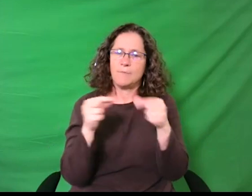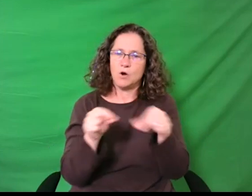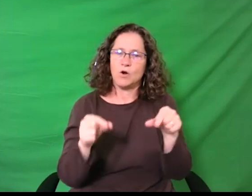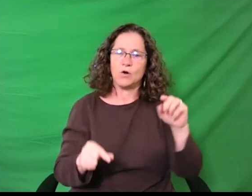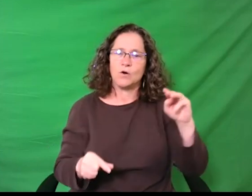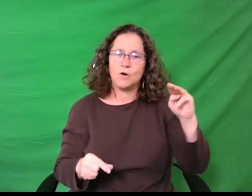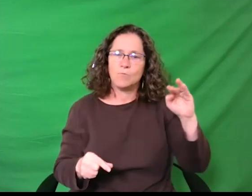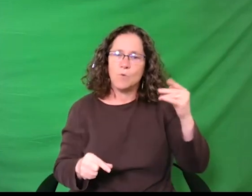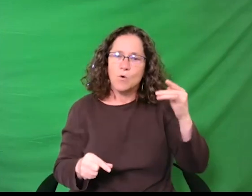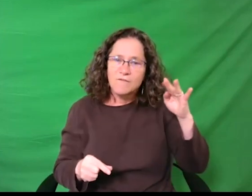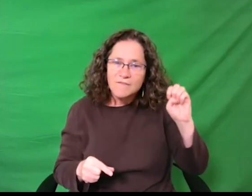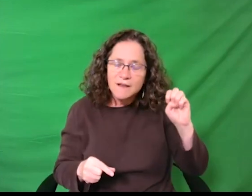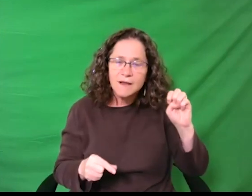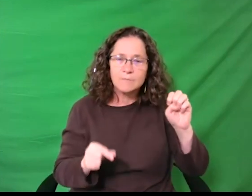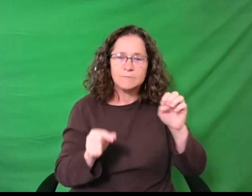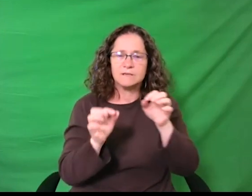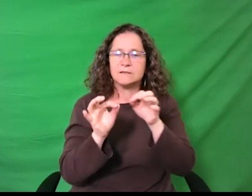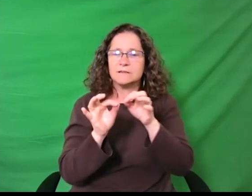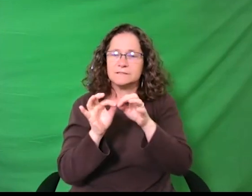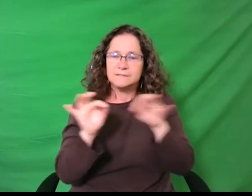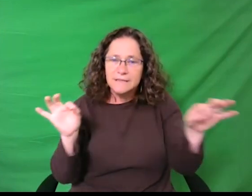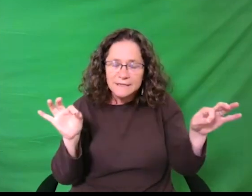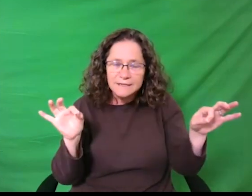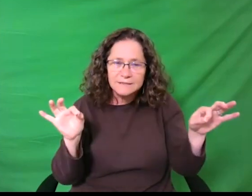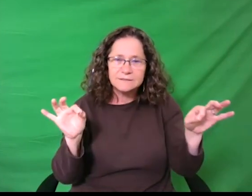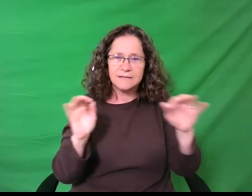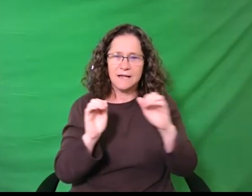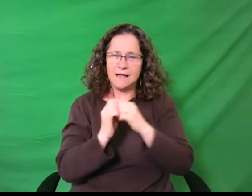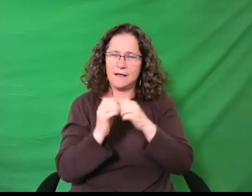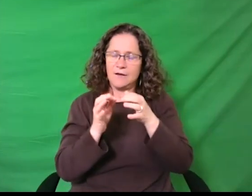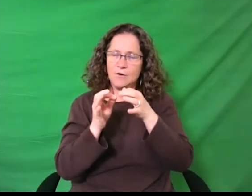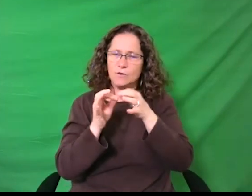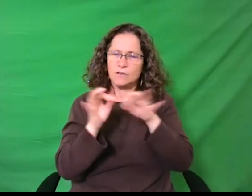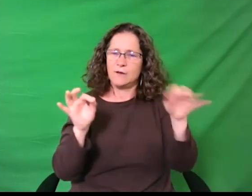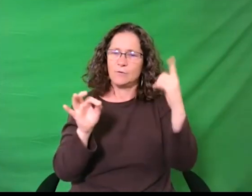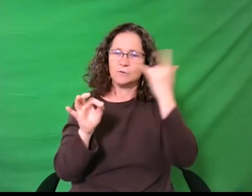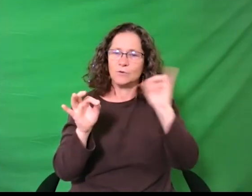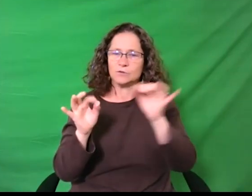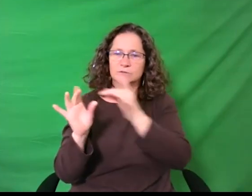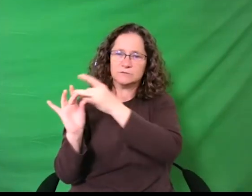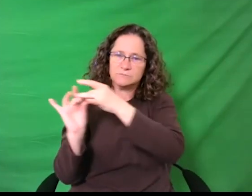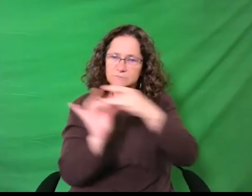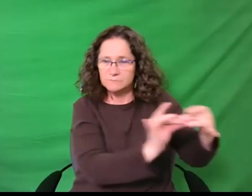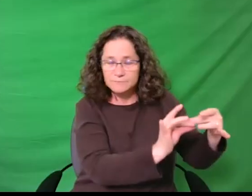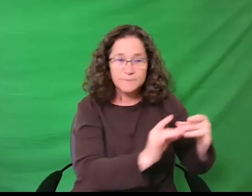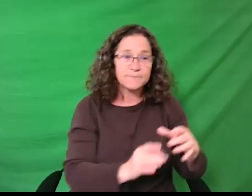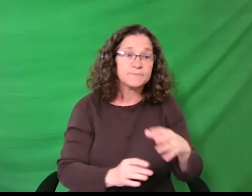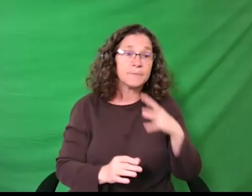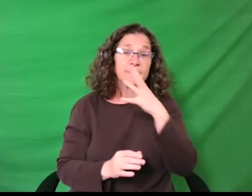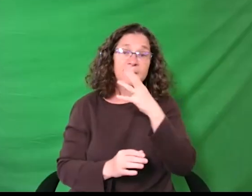and what the language looks like at the connected level. And then for multisensory reading programs,